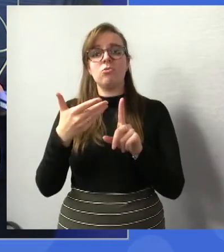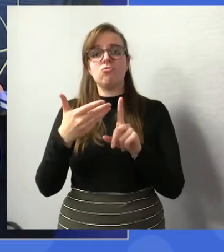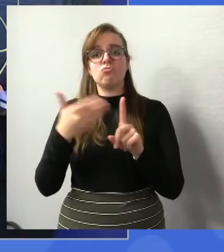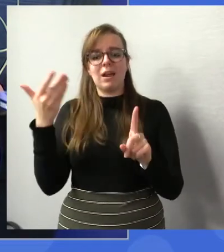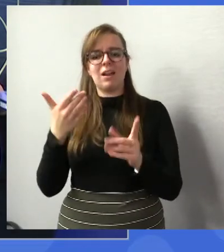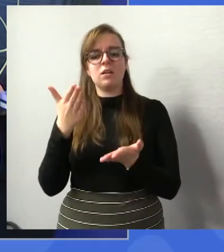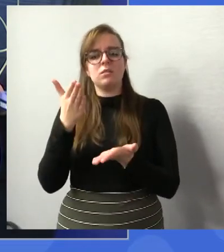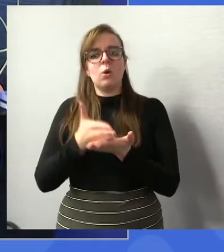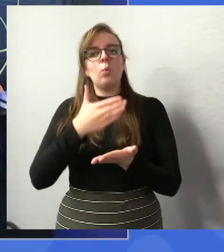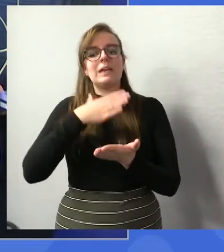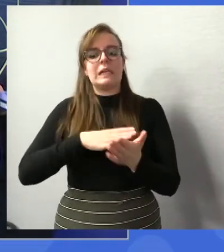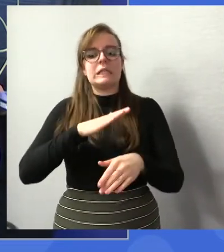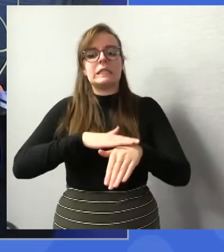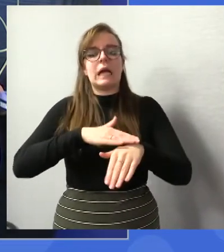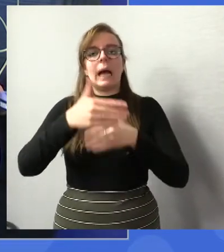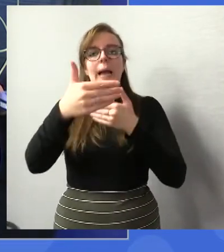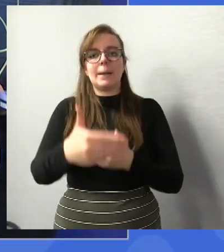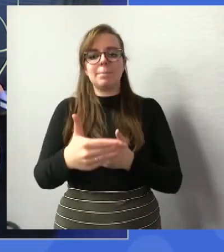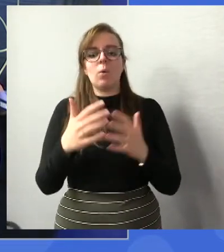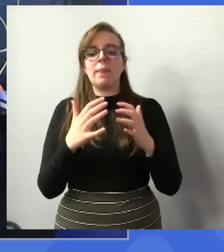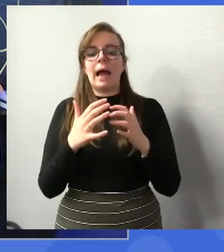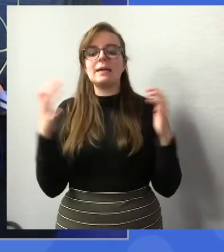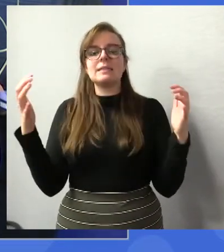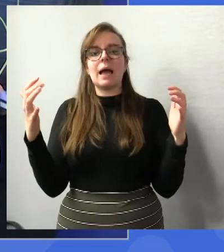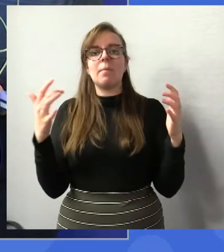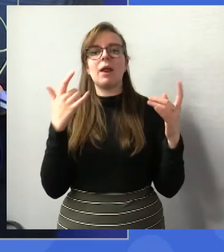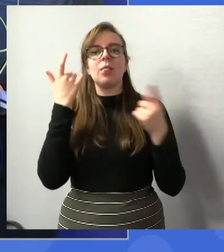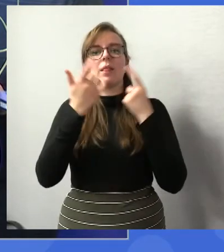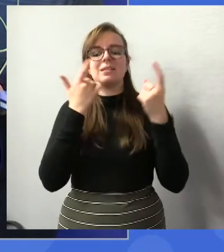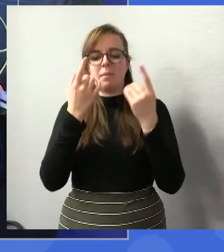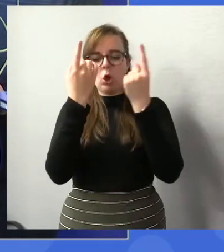time when the Assembly reflects on issues from previous weekends and